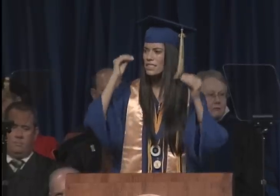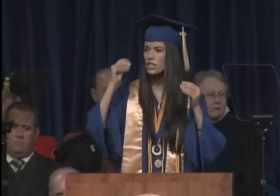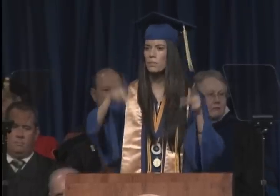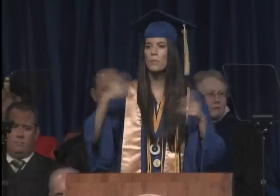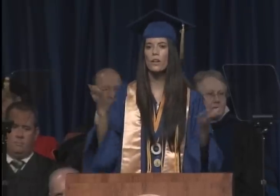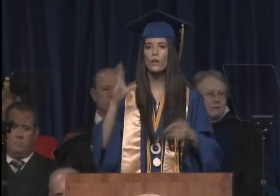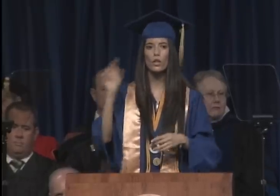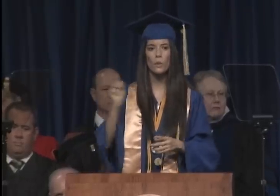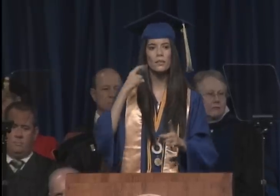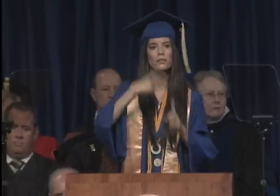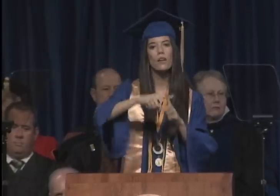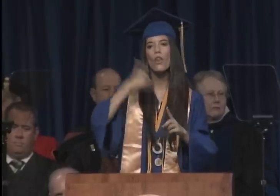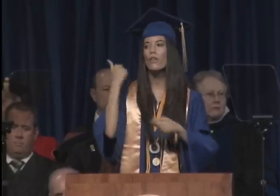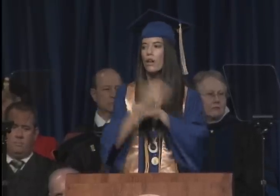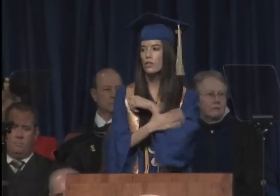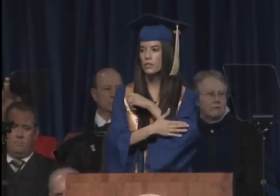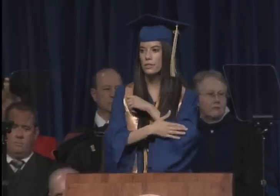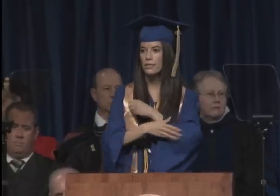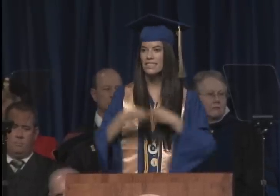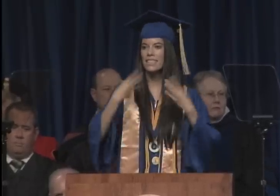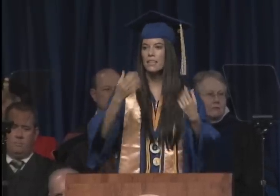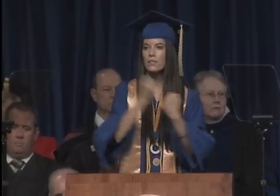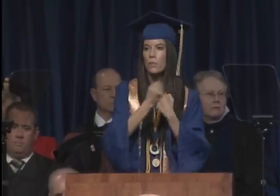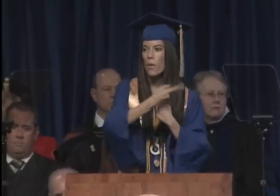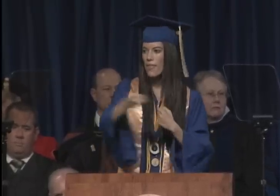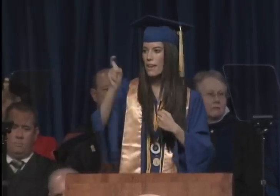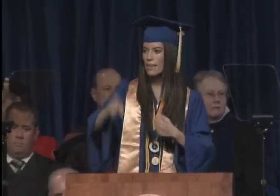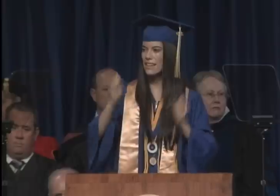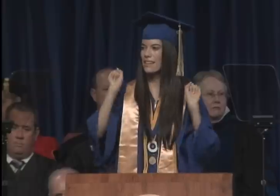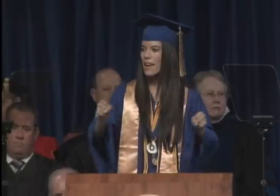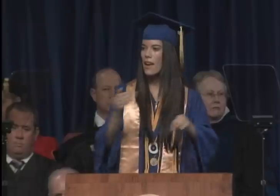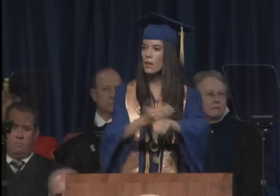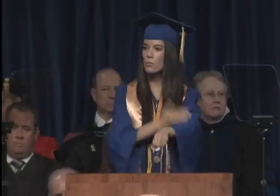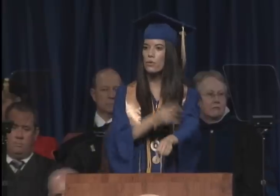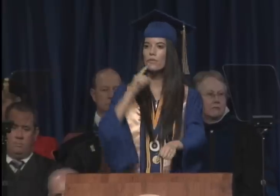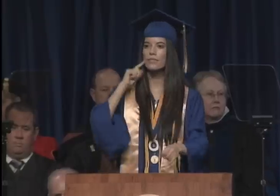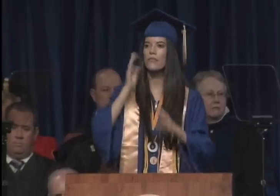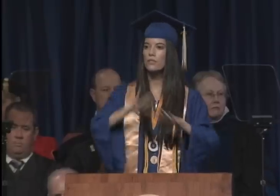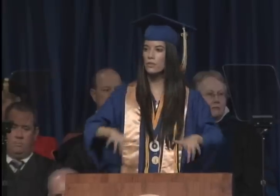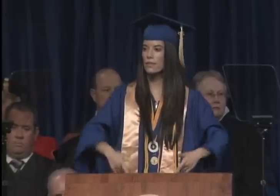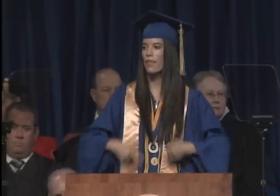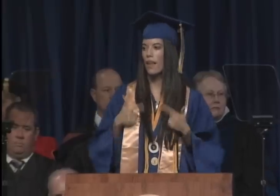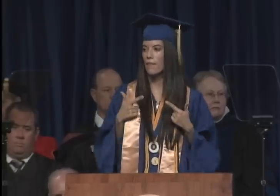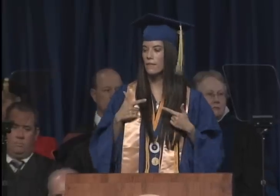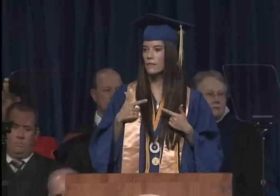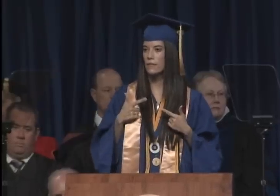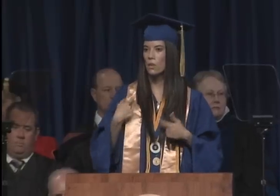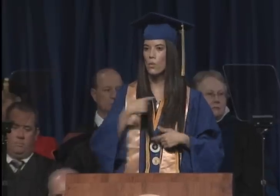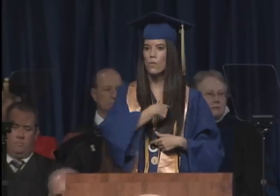Go out there, volunteer, educate the people in this country and in other countries, and provide them with the support